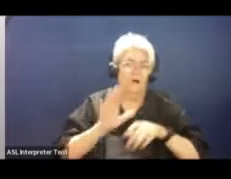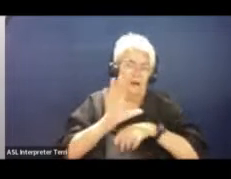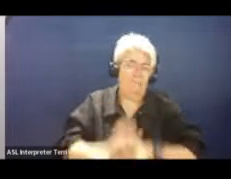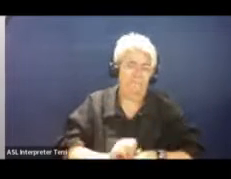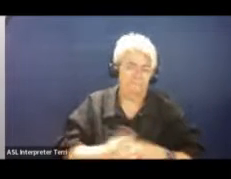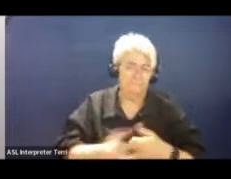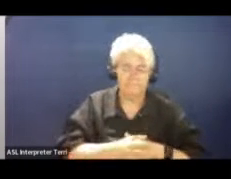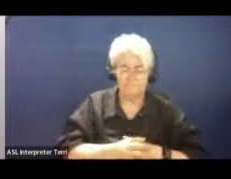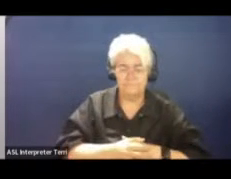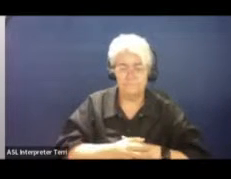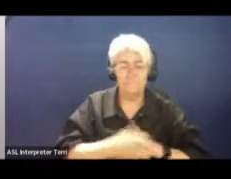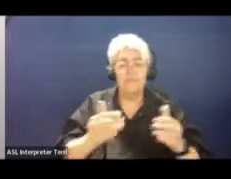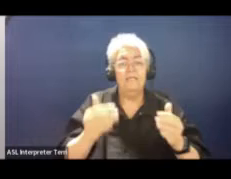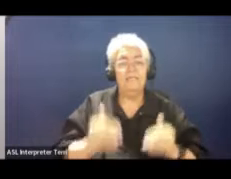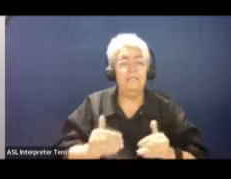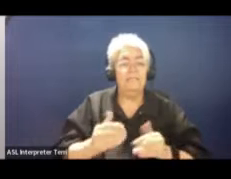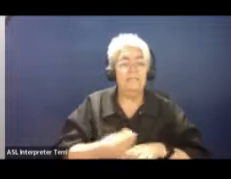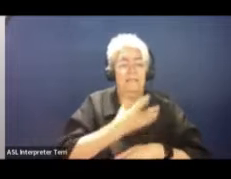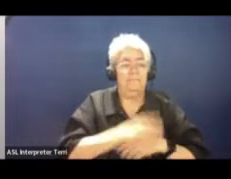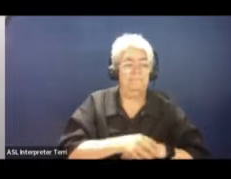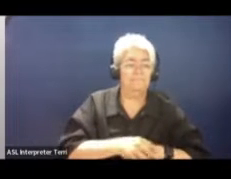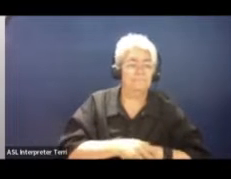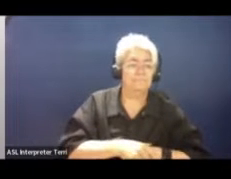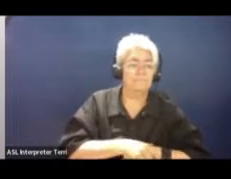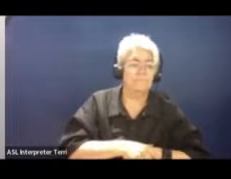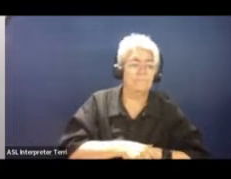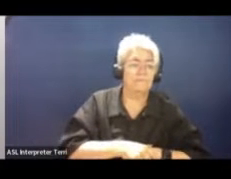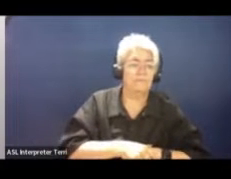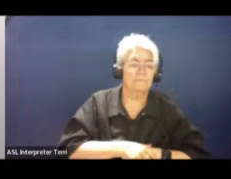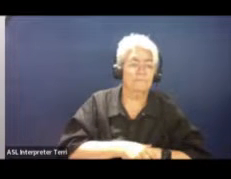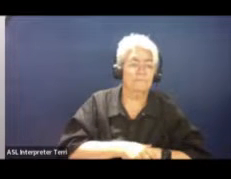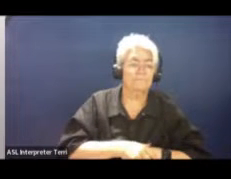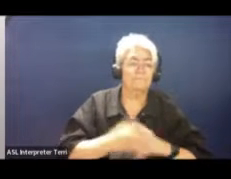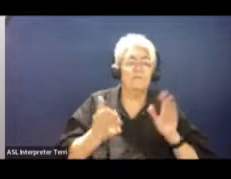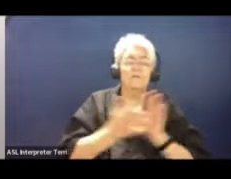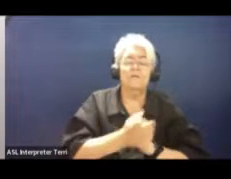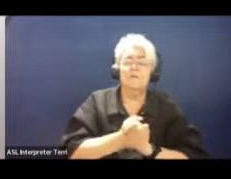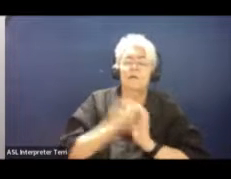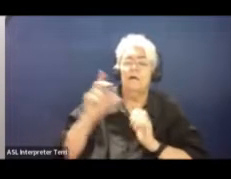Next slide, please. Okay, so the Denver Reentry Program.